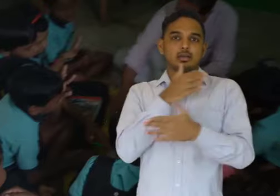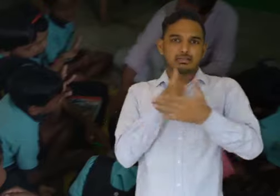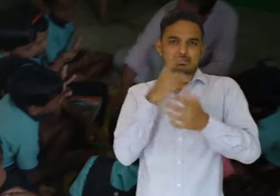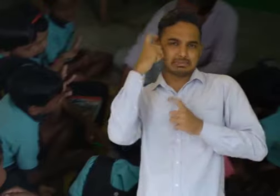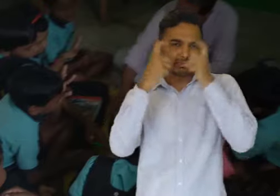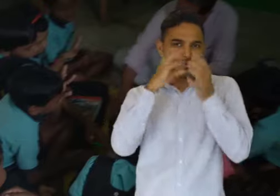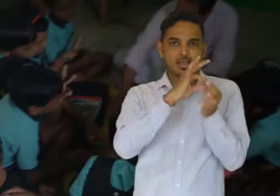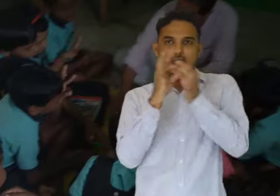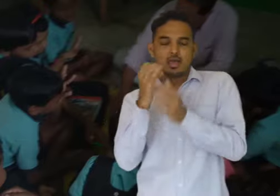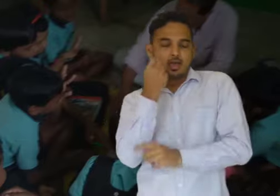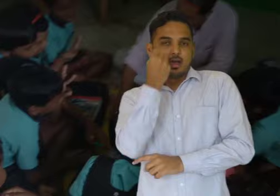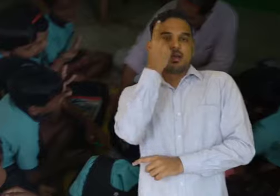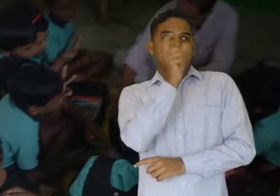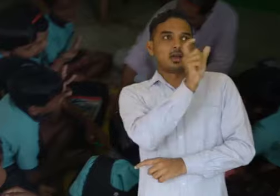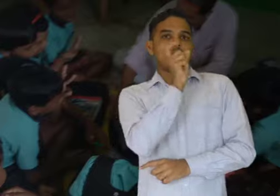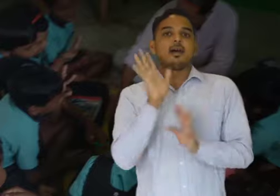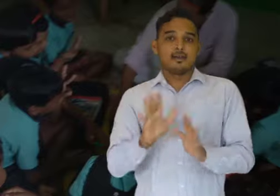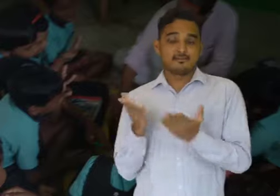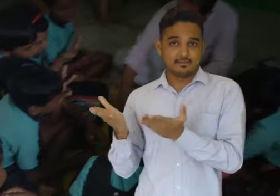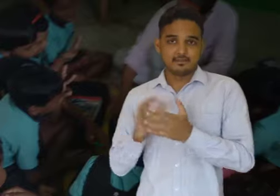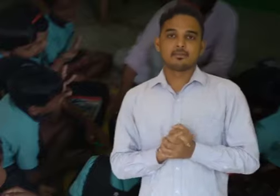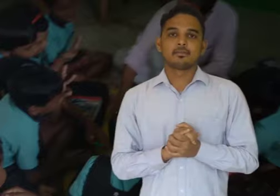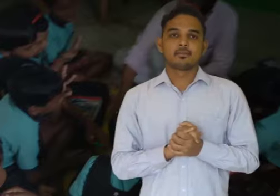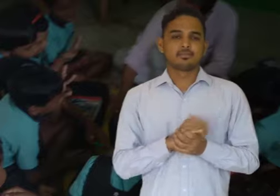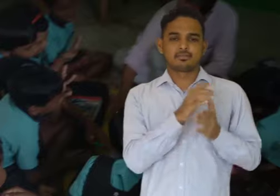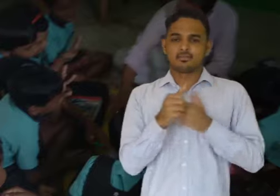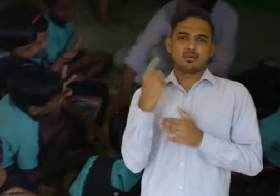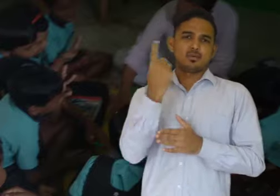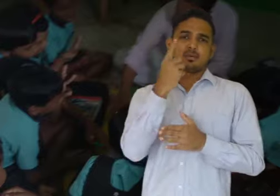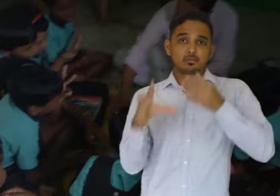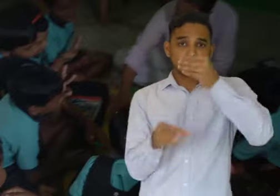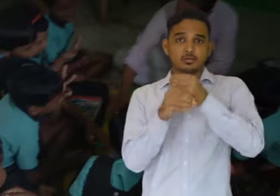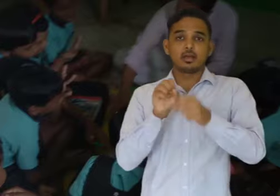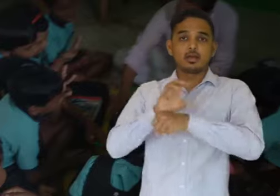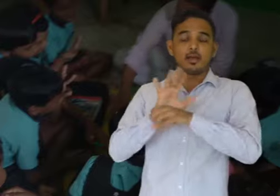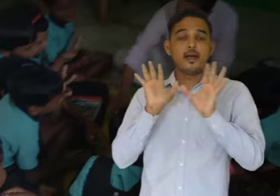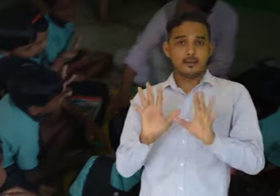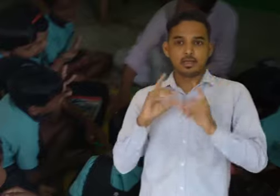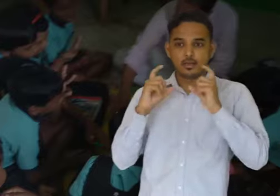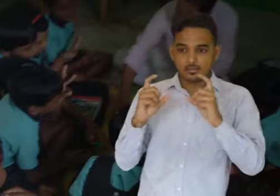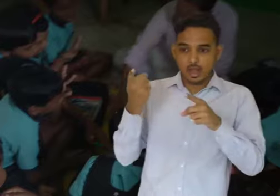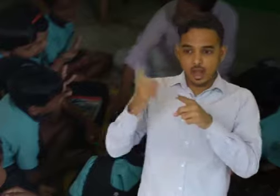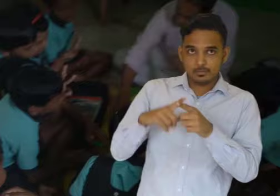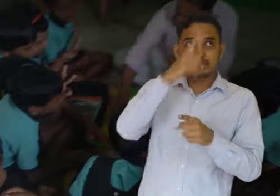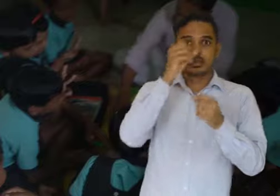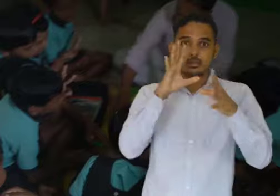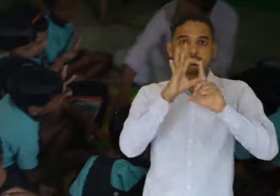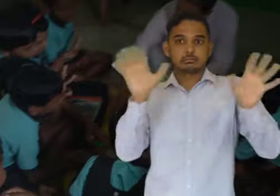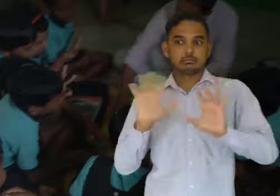they are inquisitive and want to understand why this happens giving them first-hand experience about how power and electricity works